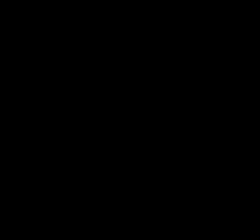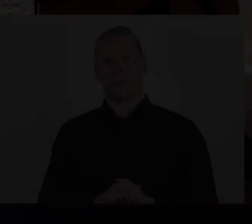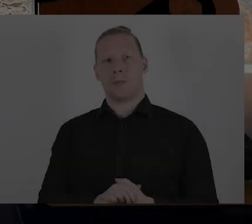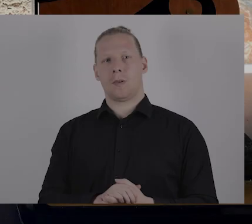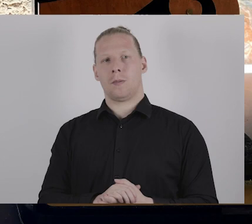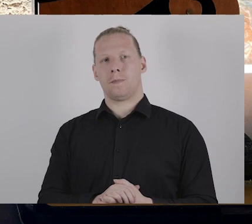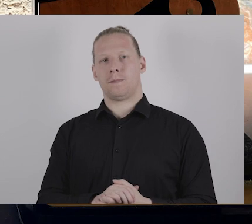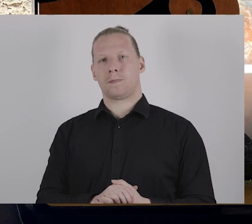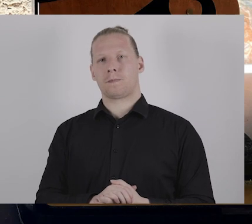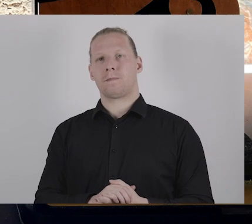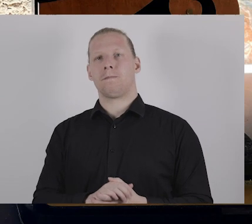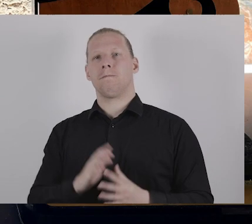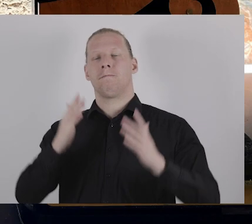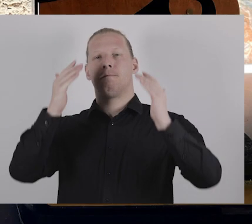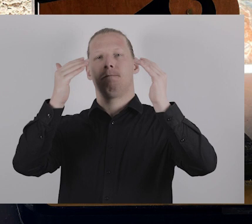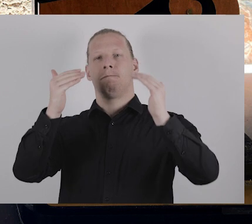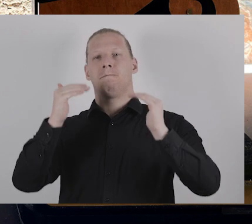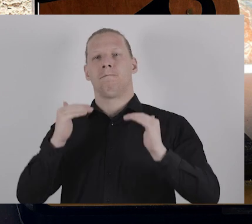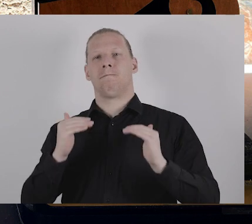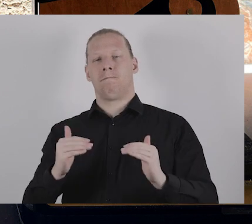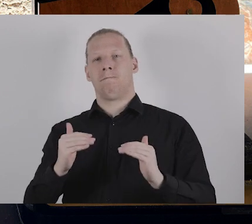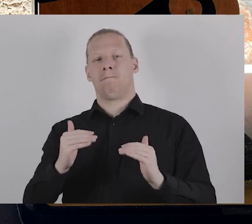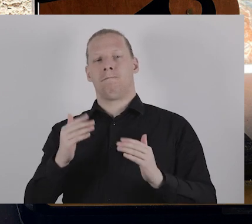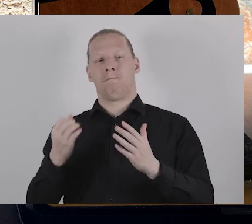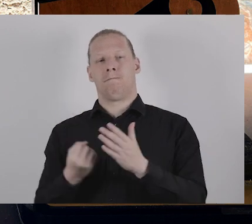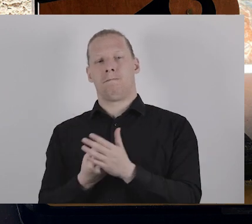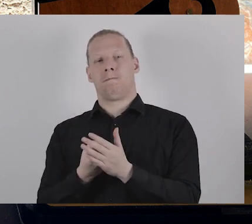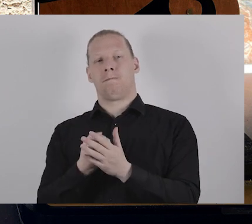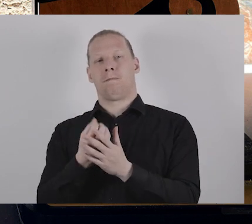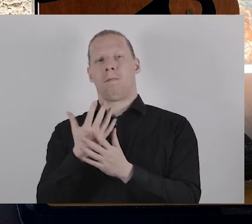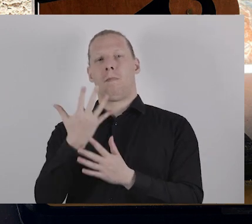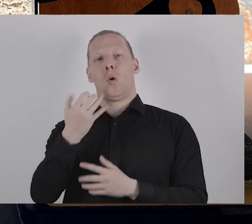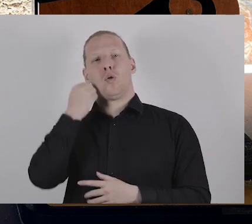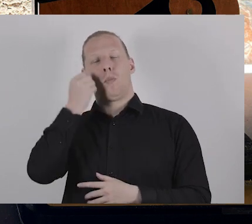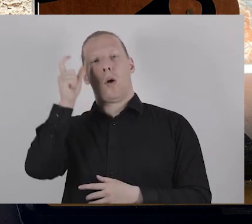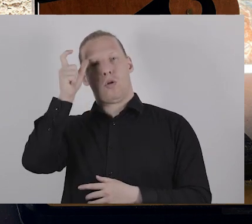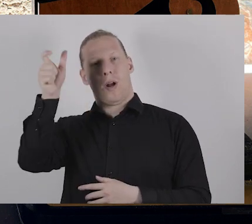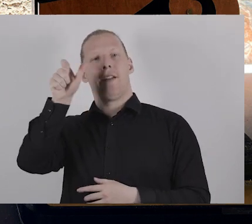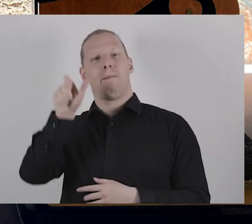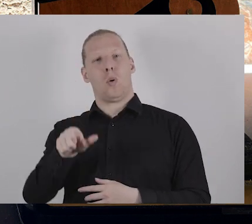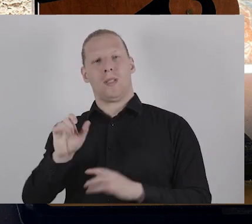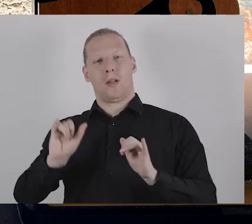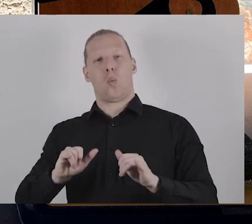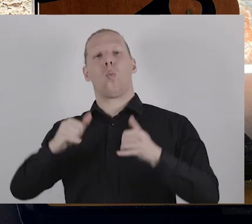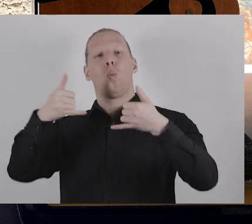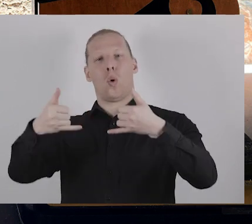IN TE REO MĀORI: Let's get to it. To kick off our awards evening, We start with the first award, Ngā Manu Pīrere.